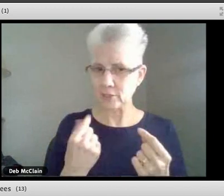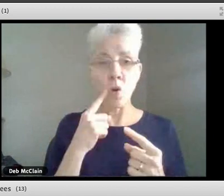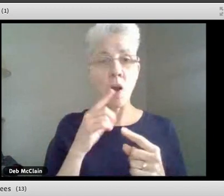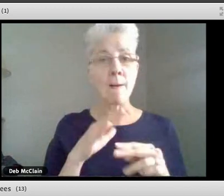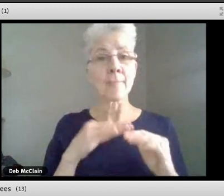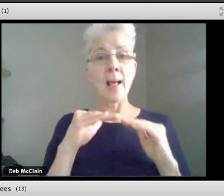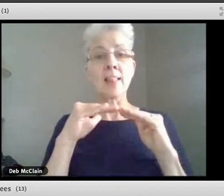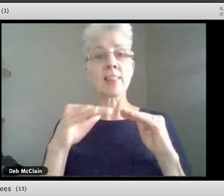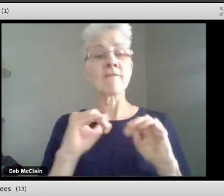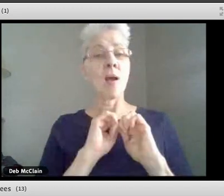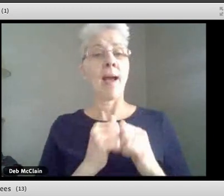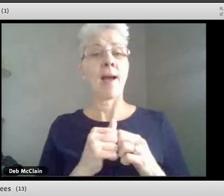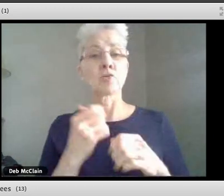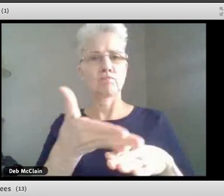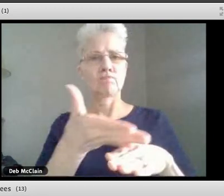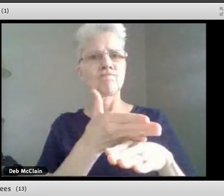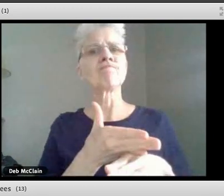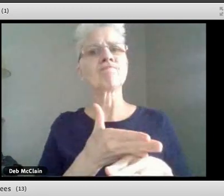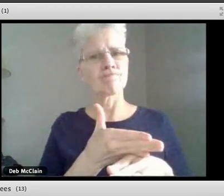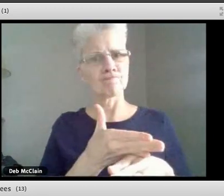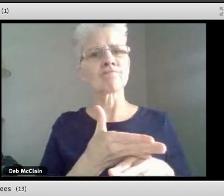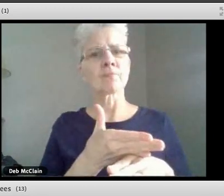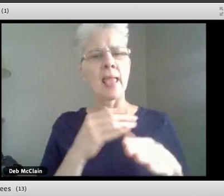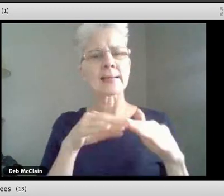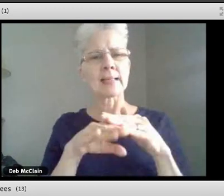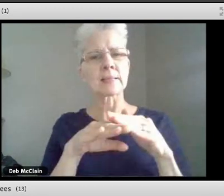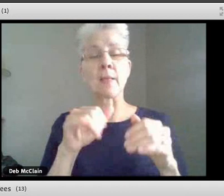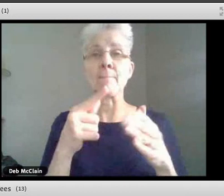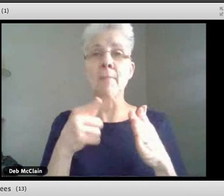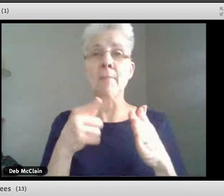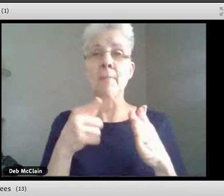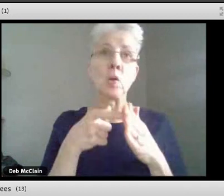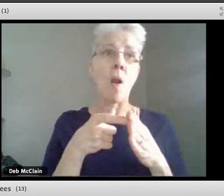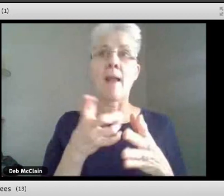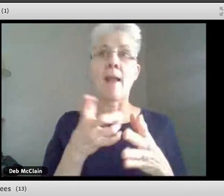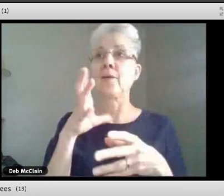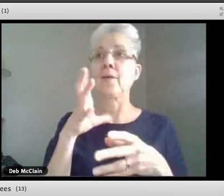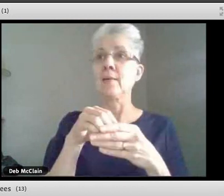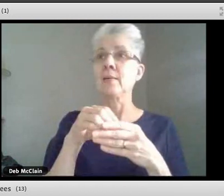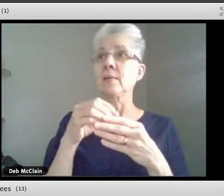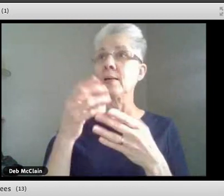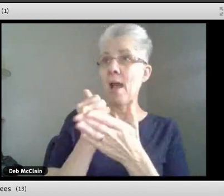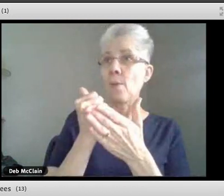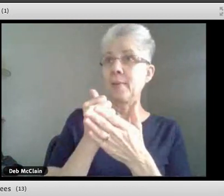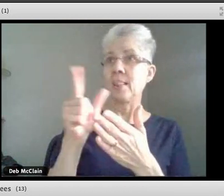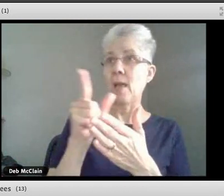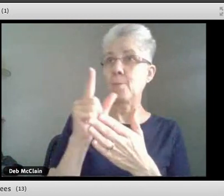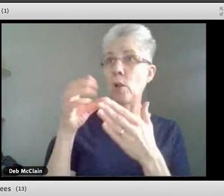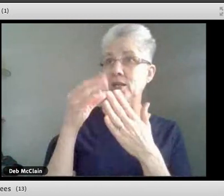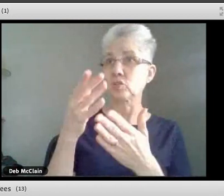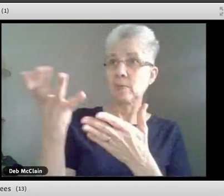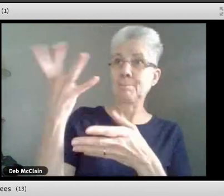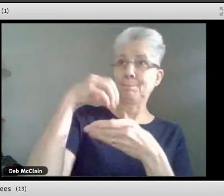It may require engaging library leadership, right, because you can't really redraft the collection development policy on your own.